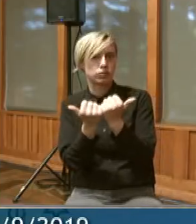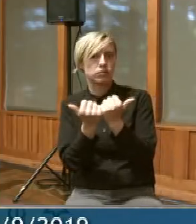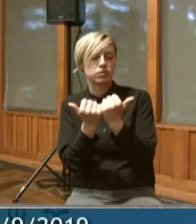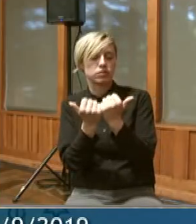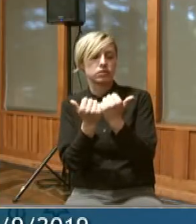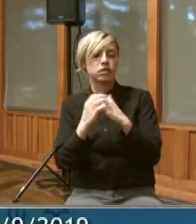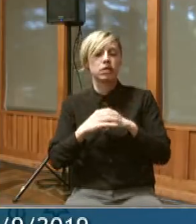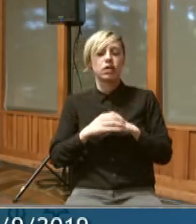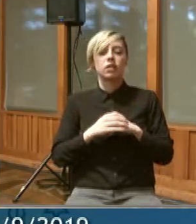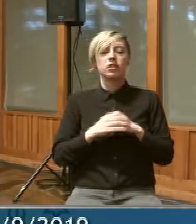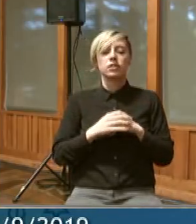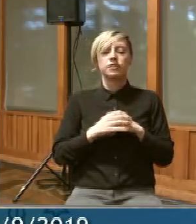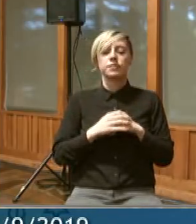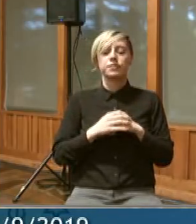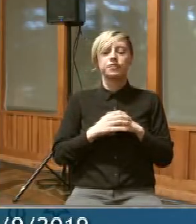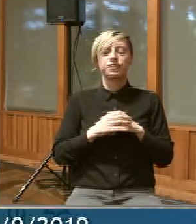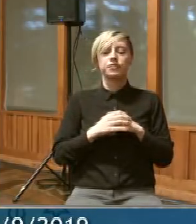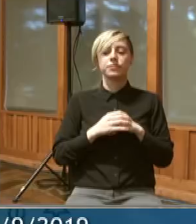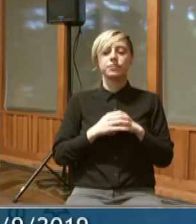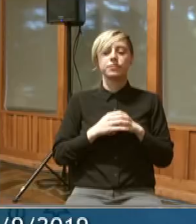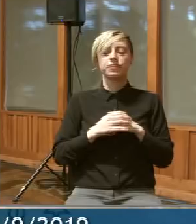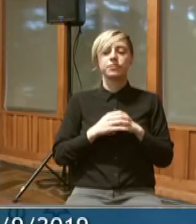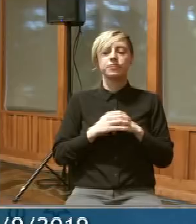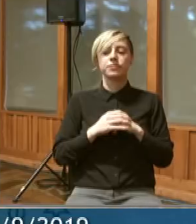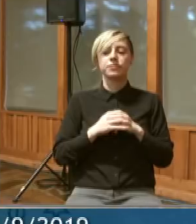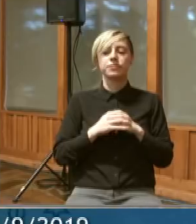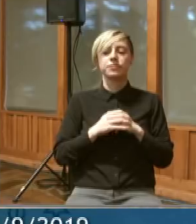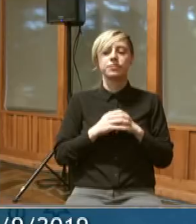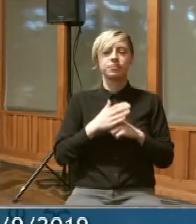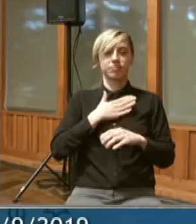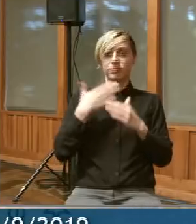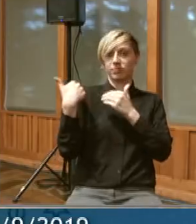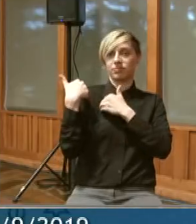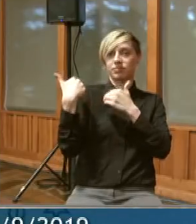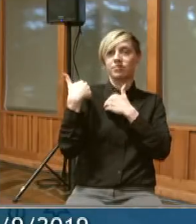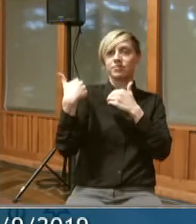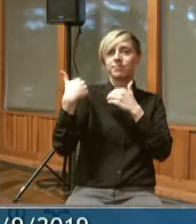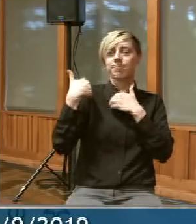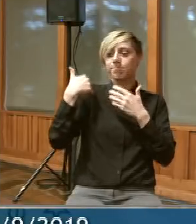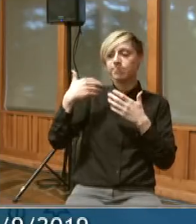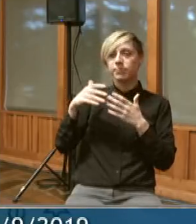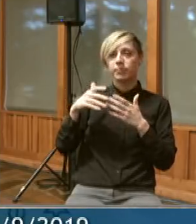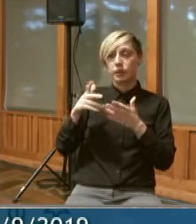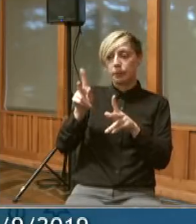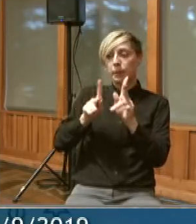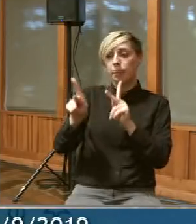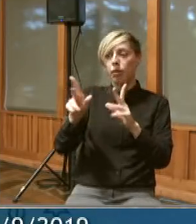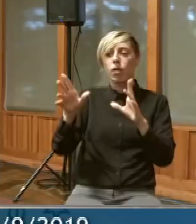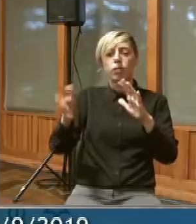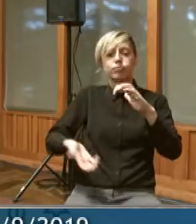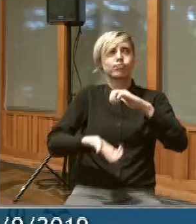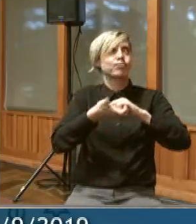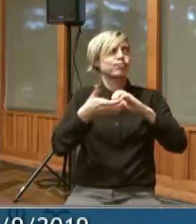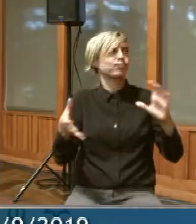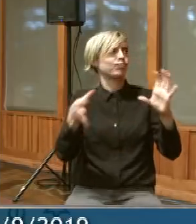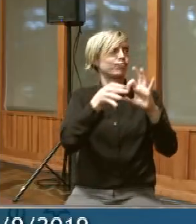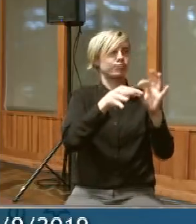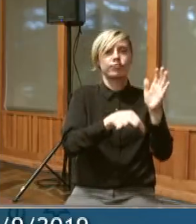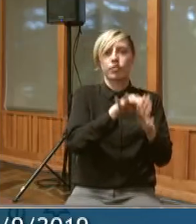THROUGH LOCAL COMMITTEE SCHOOLS AND PRIVATE AGENCIES. I GET THE PRIVILEGE TO WORK THROUGH CONNECTING AND GETTING